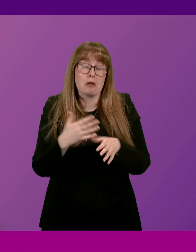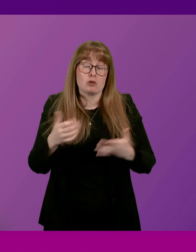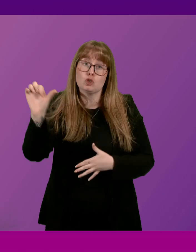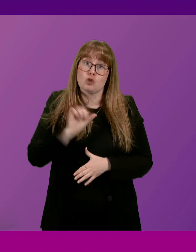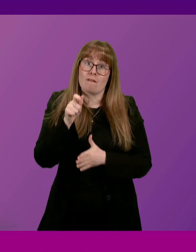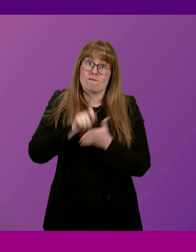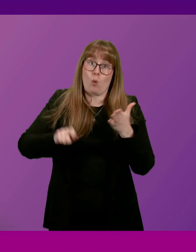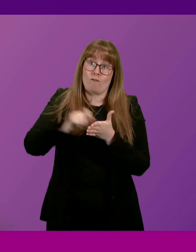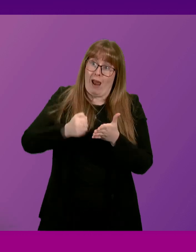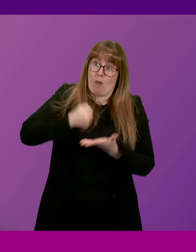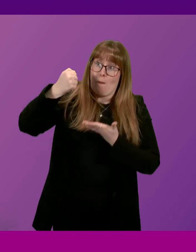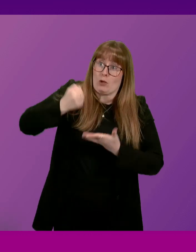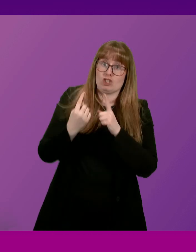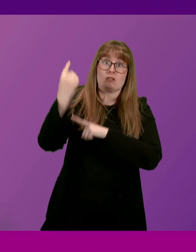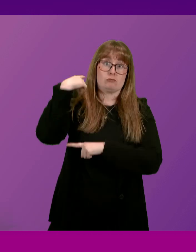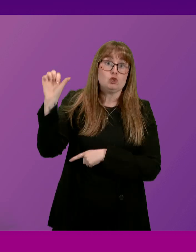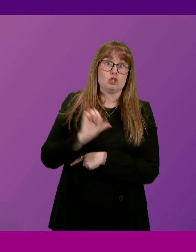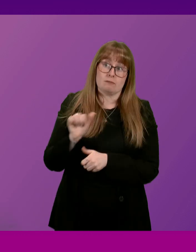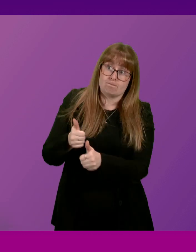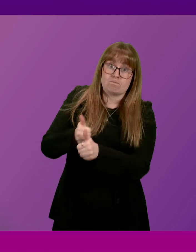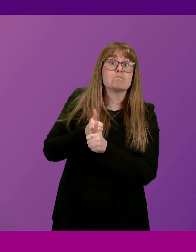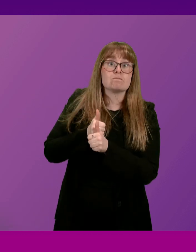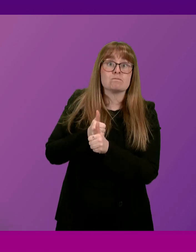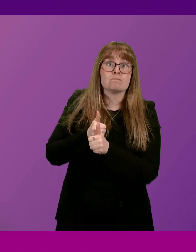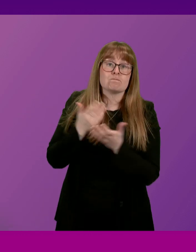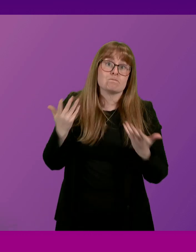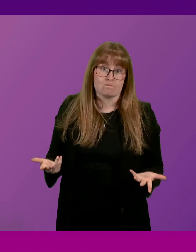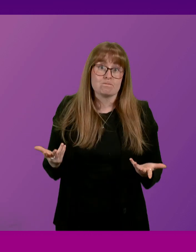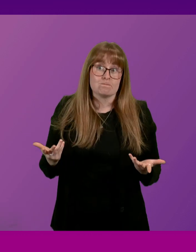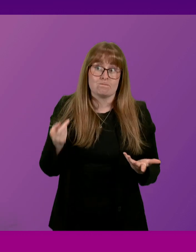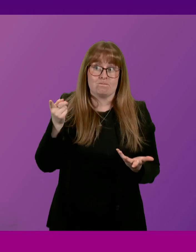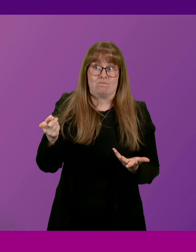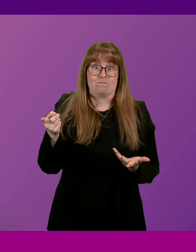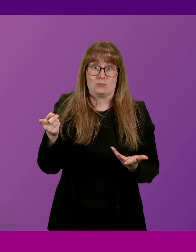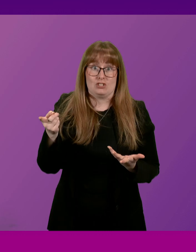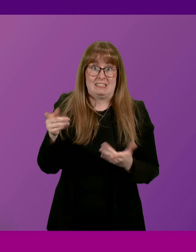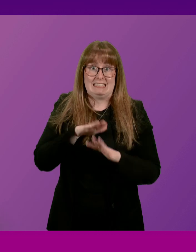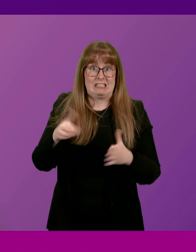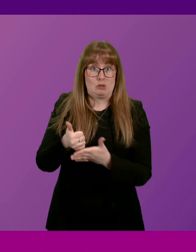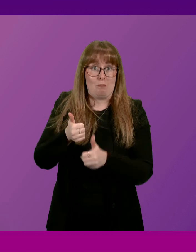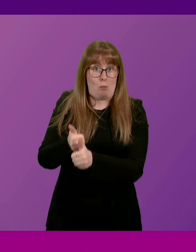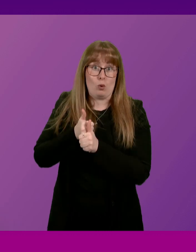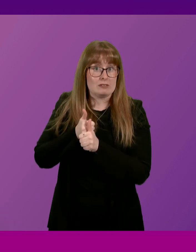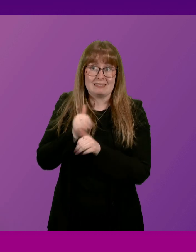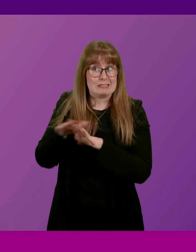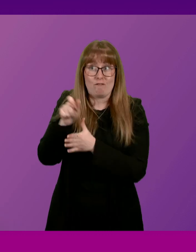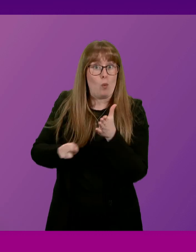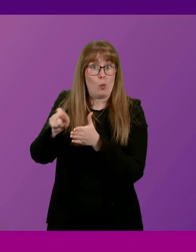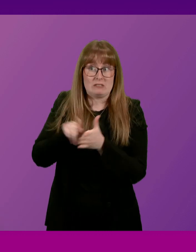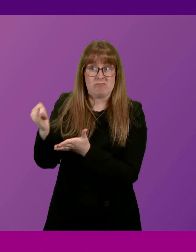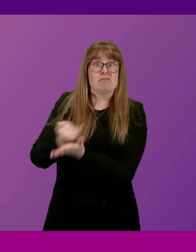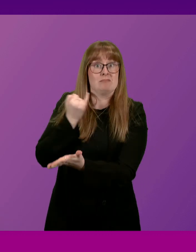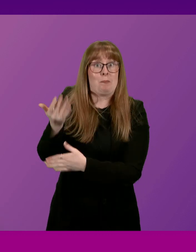for the Government’s budget, which he failed to do. This is just another example of how the